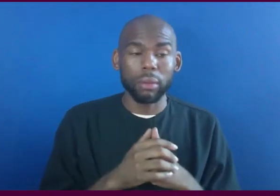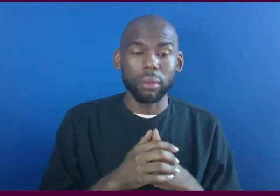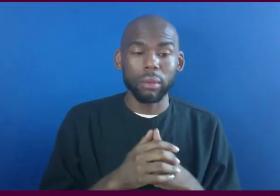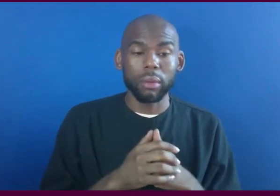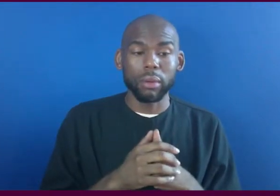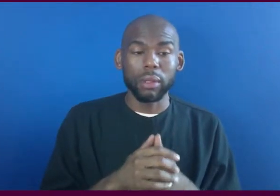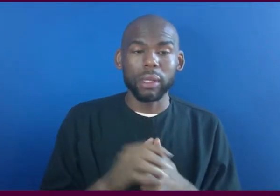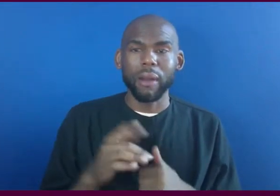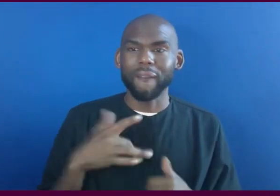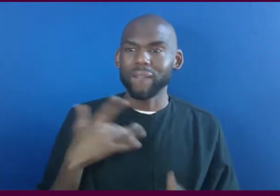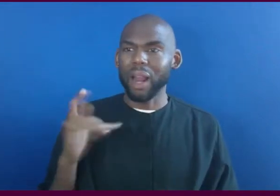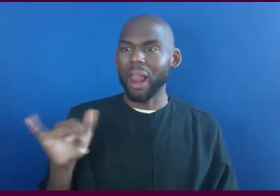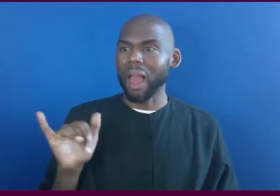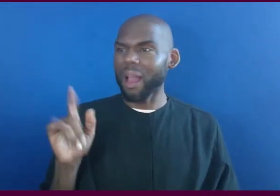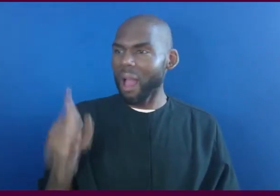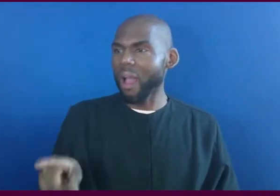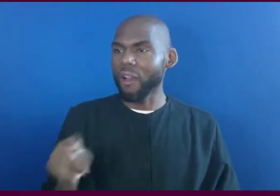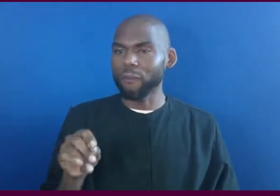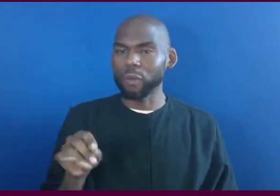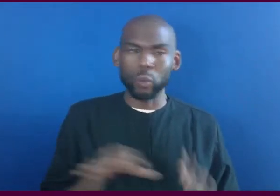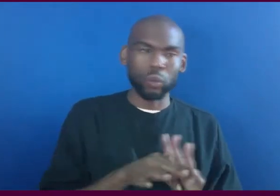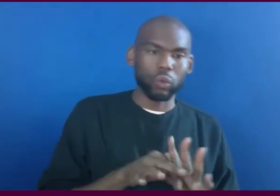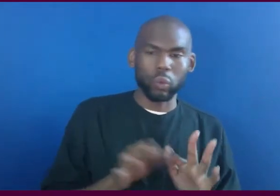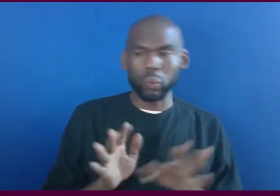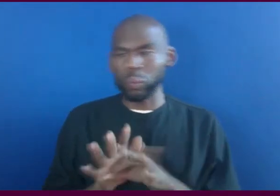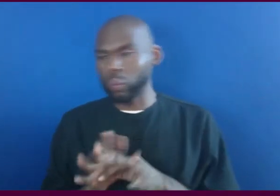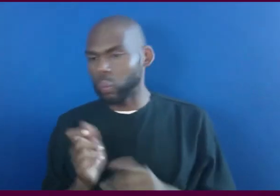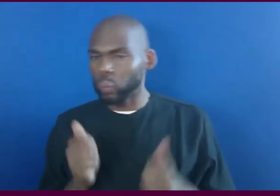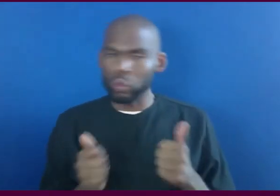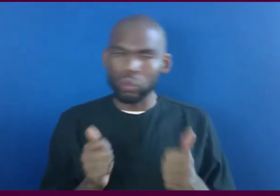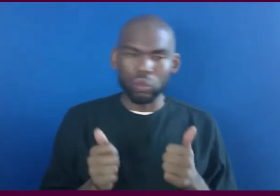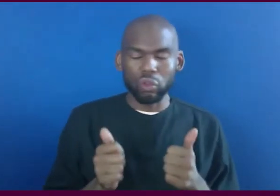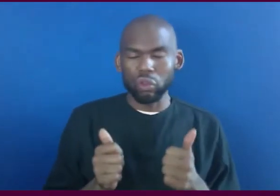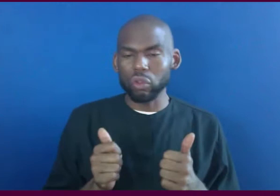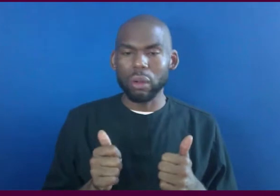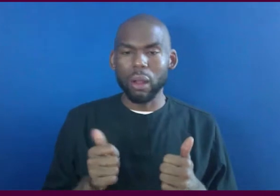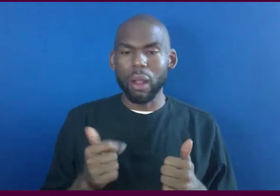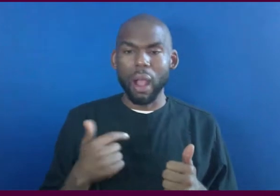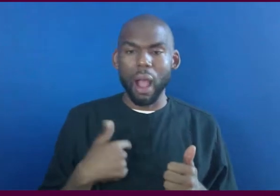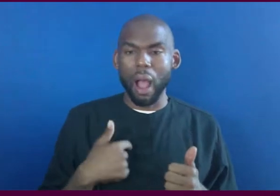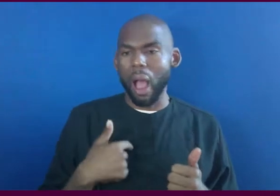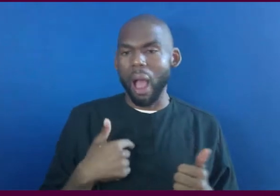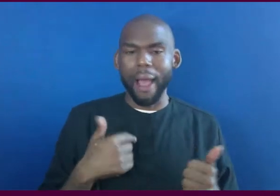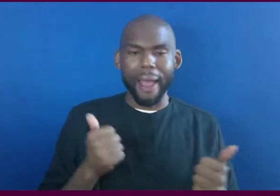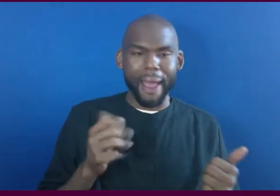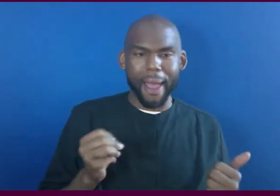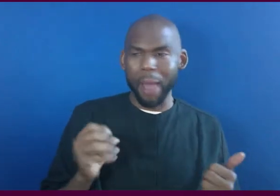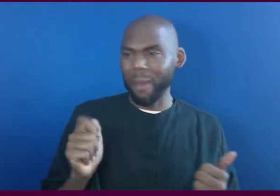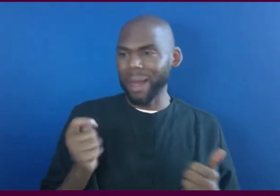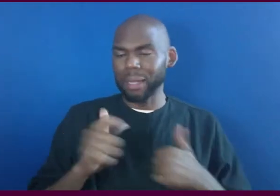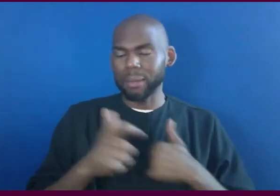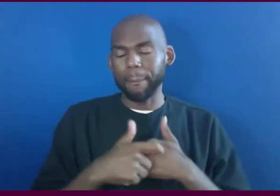Kind of feeling like I have to choose which one I'm being at any particular time.